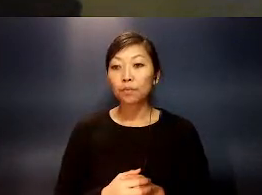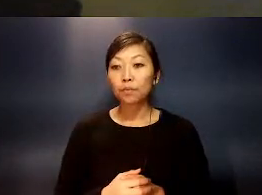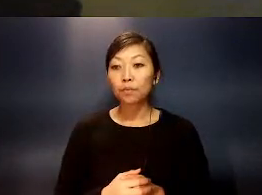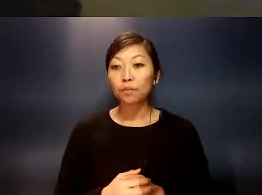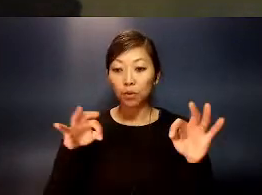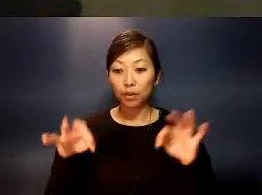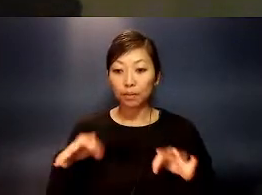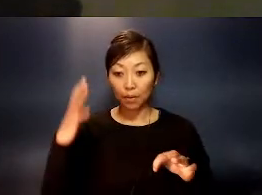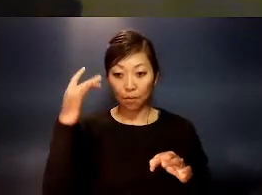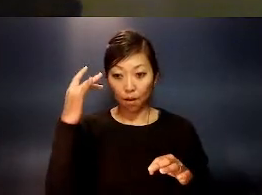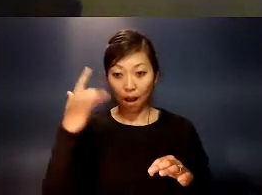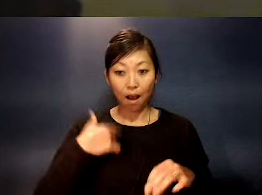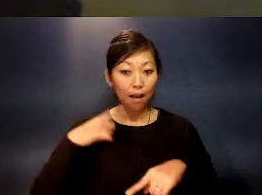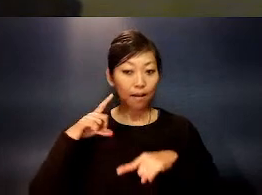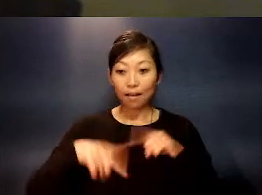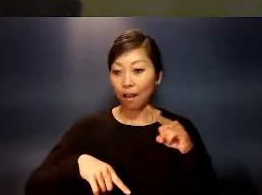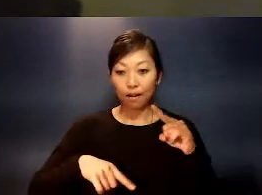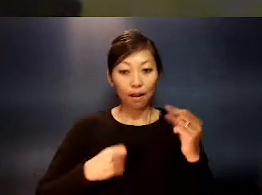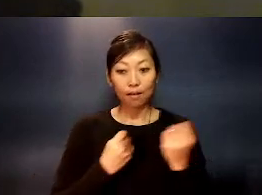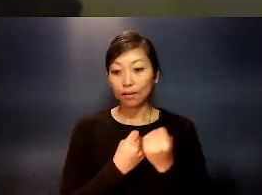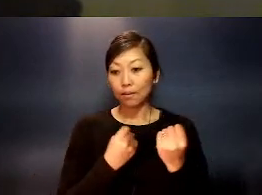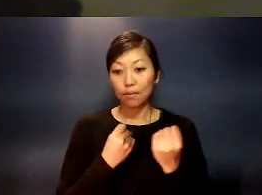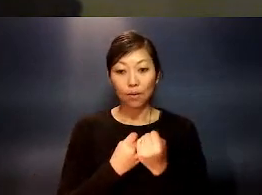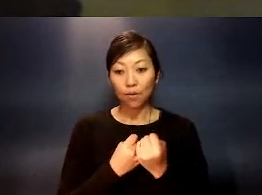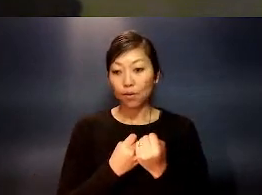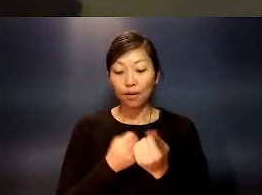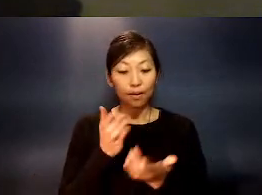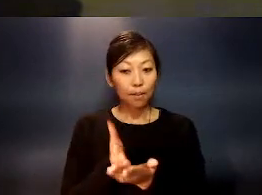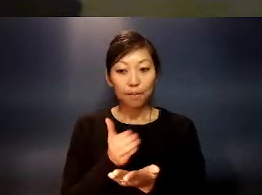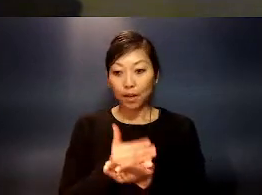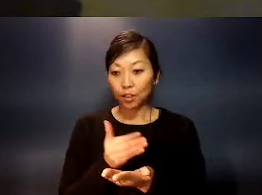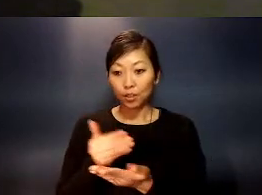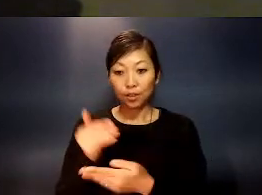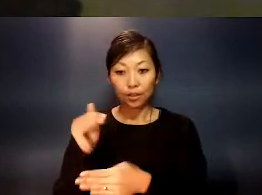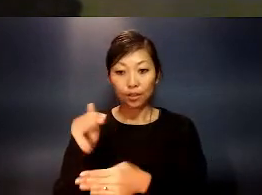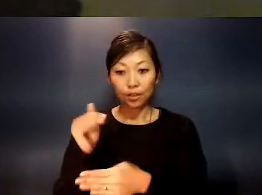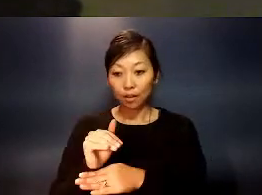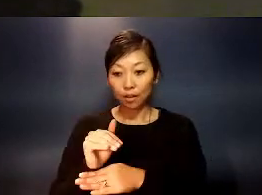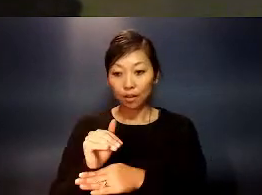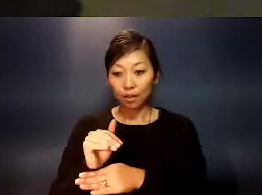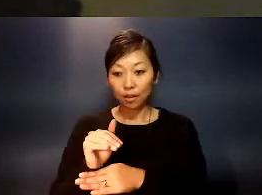THIS BUDGET GIVES A BLANK CHECK TO THE MINNEAPOLIS POLICE DEPARTMENT AT A TIME WHEN WE SHOULD BE INCREASING ACCOUNTABILITY.